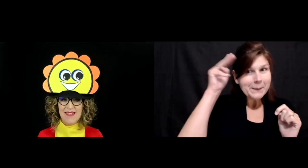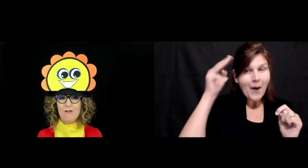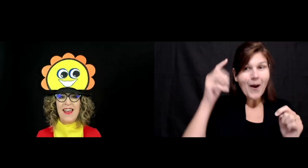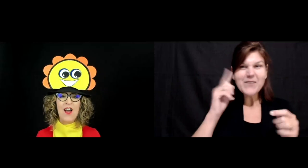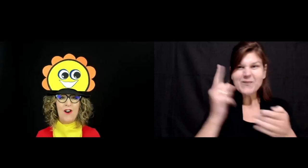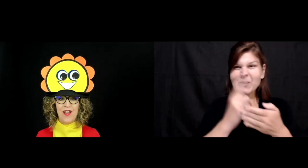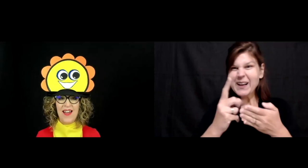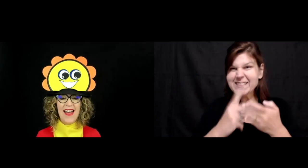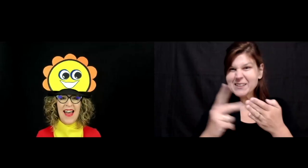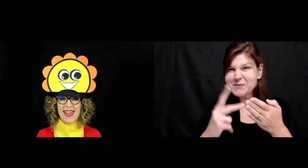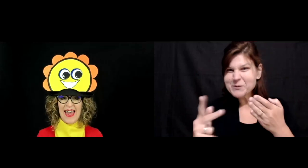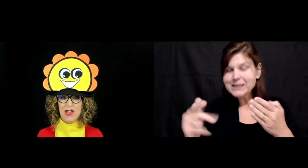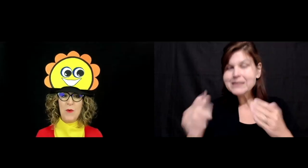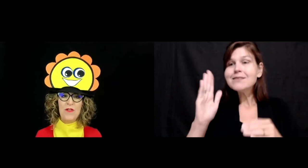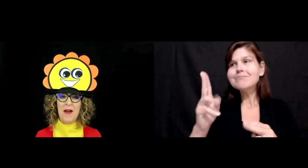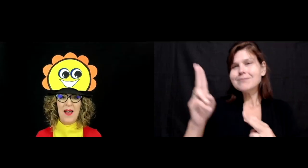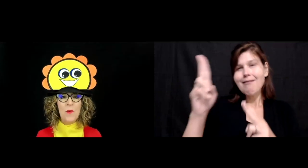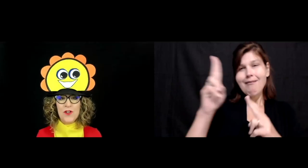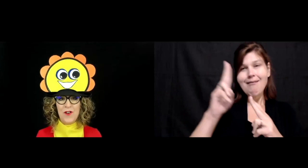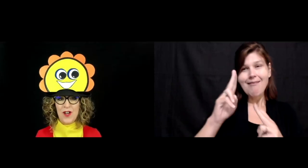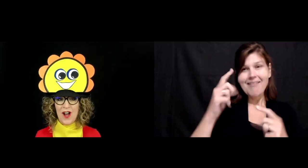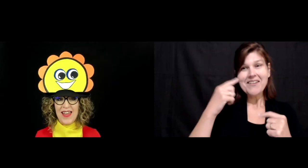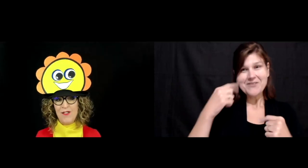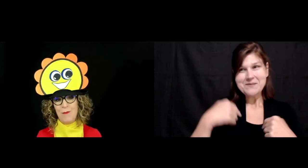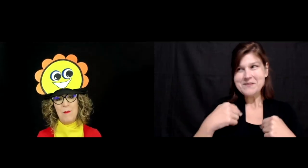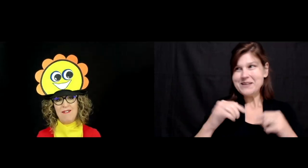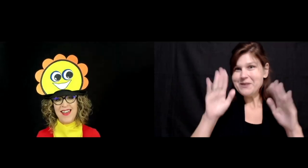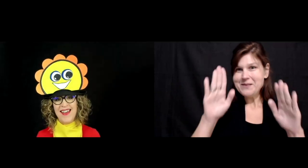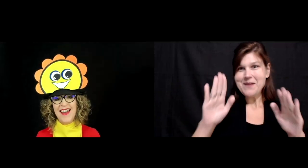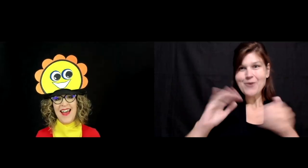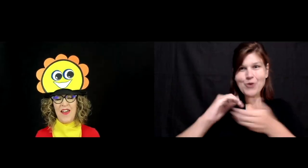It's a great honor again to be with my wonderful colleagues from America.